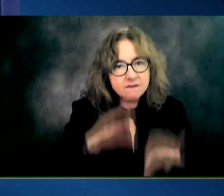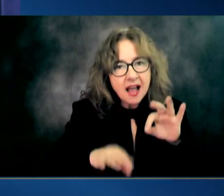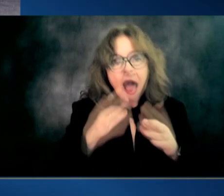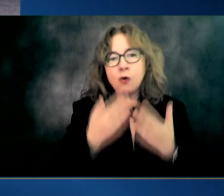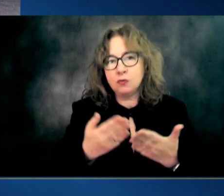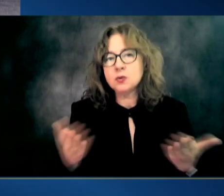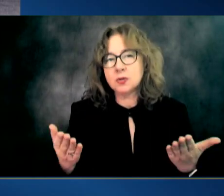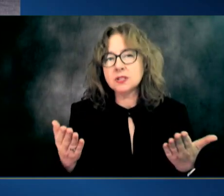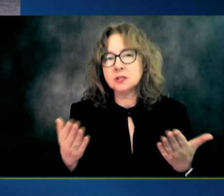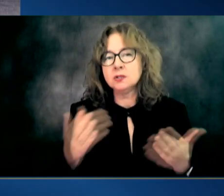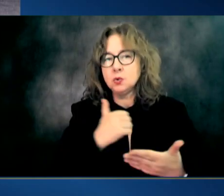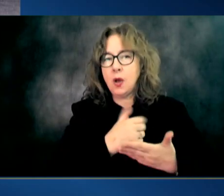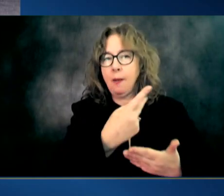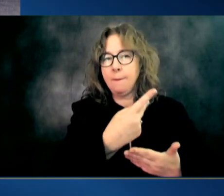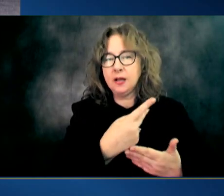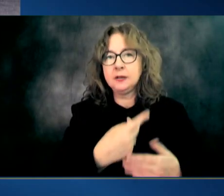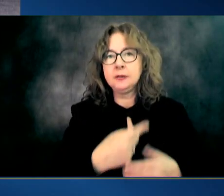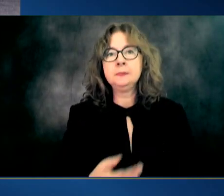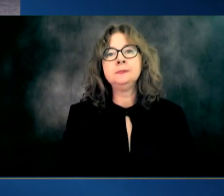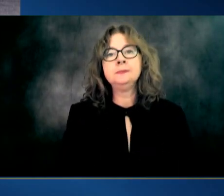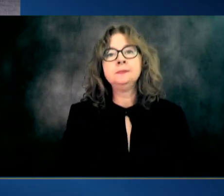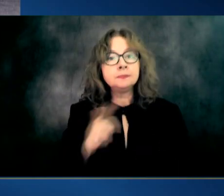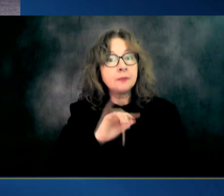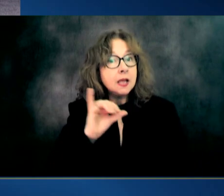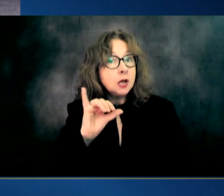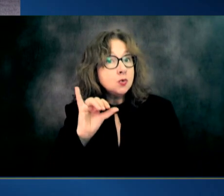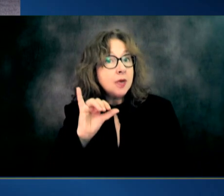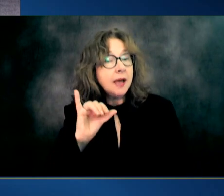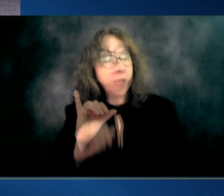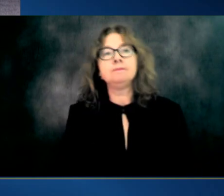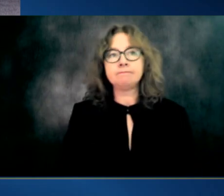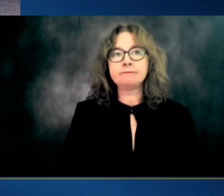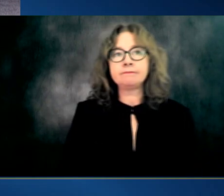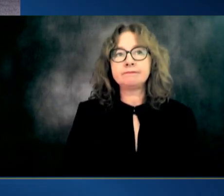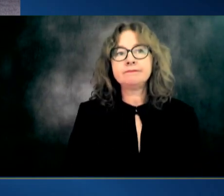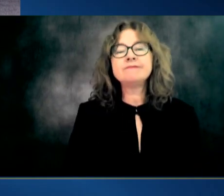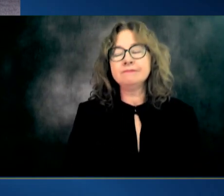Yetunde Felix-Ukwu: For the for the -- how to talk About it with partners,